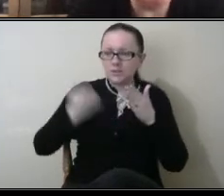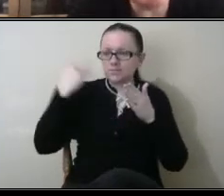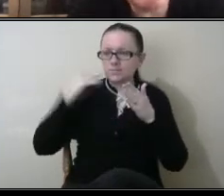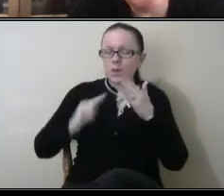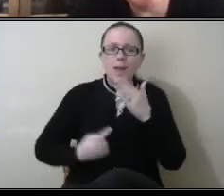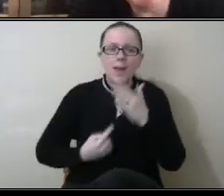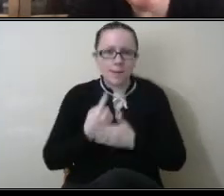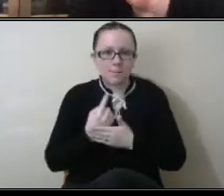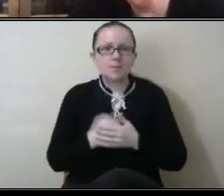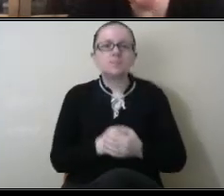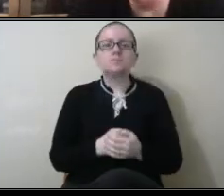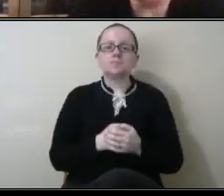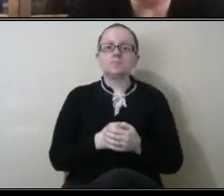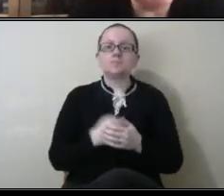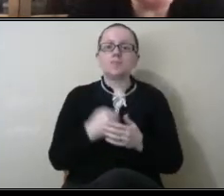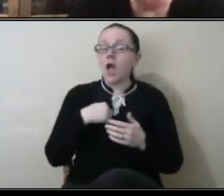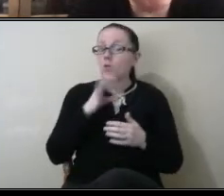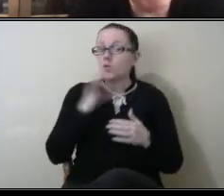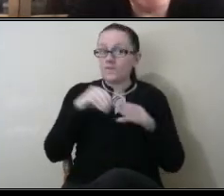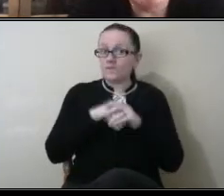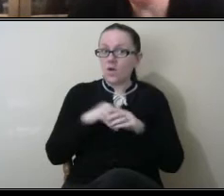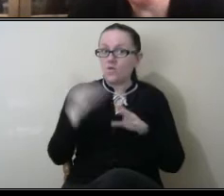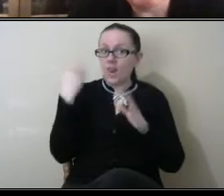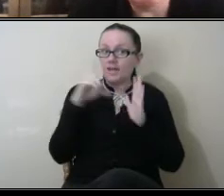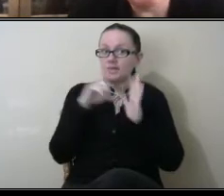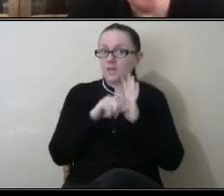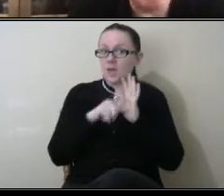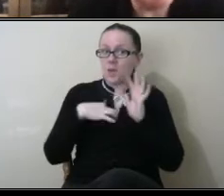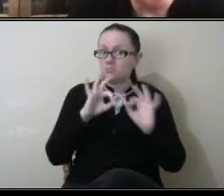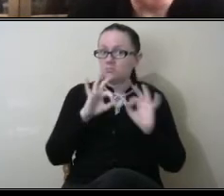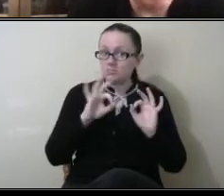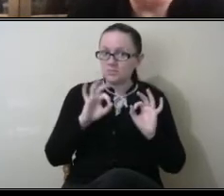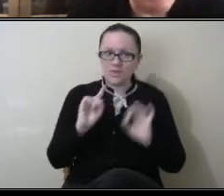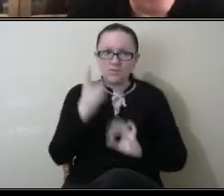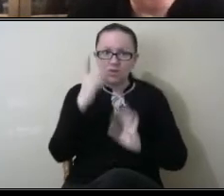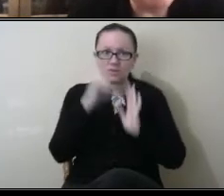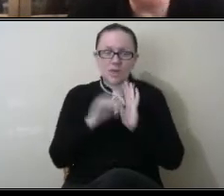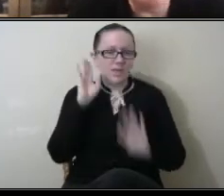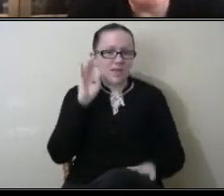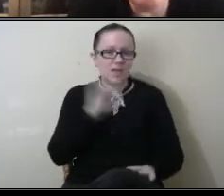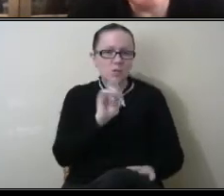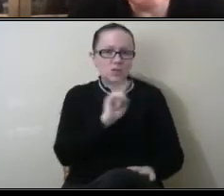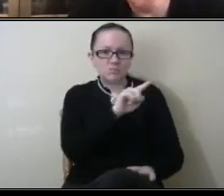i wasn't involved last time so it's great to hear from you about um how it all worked and